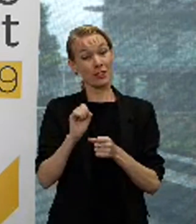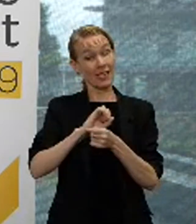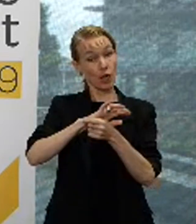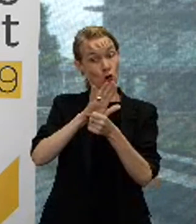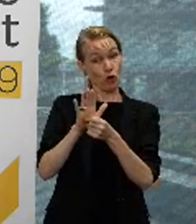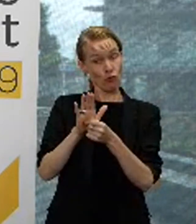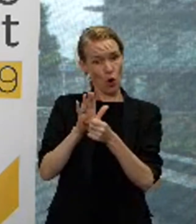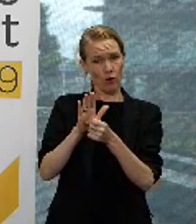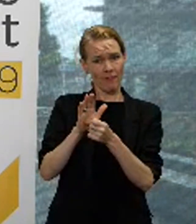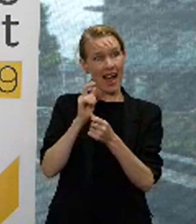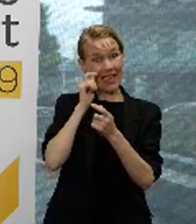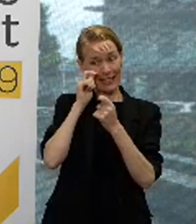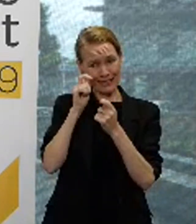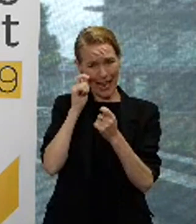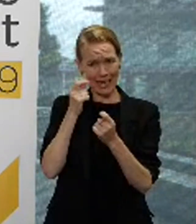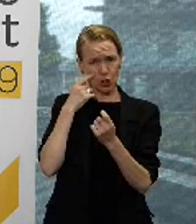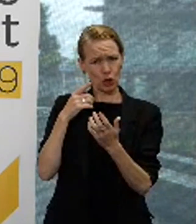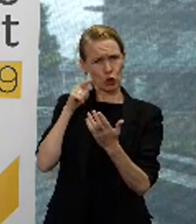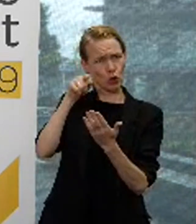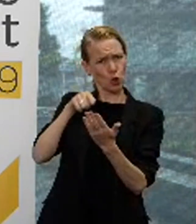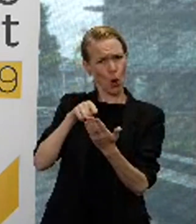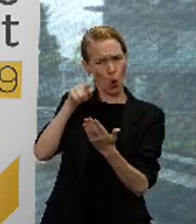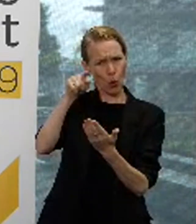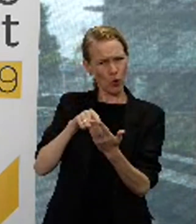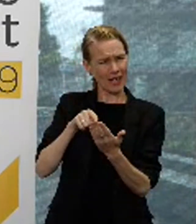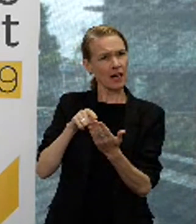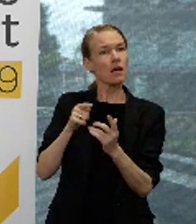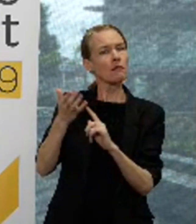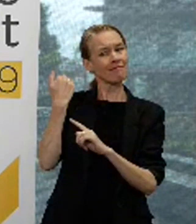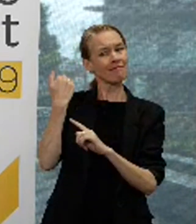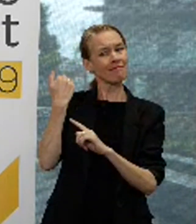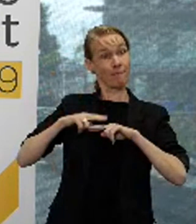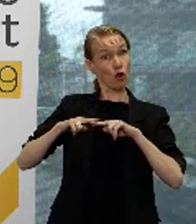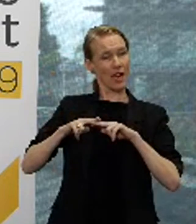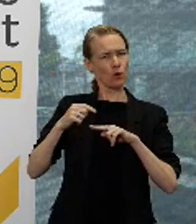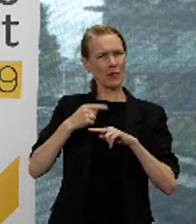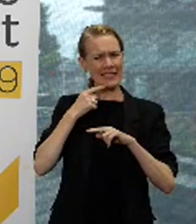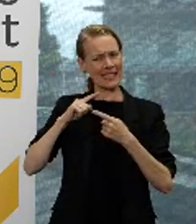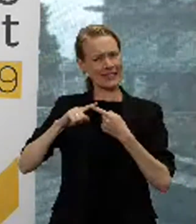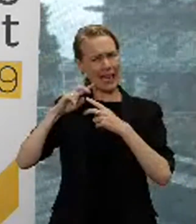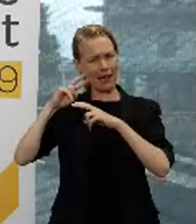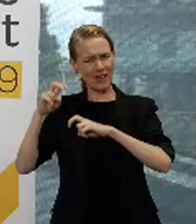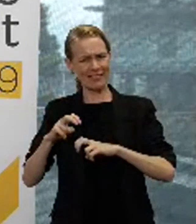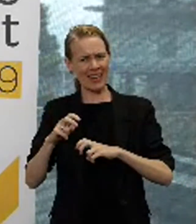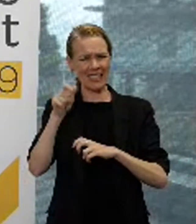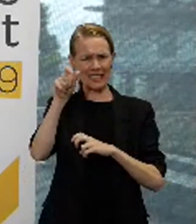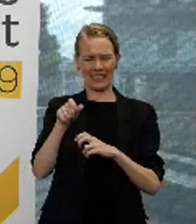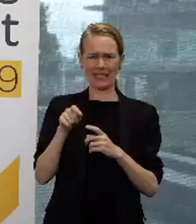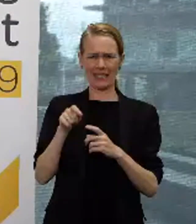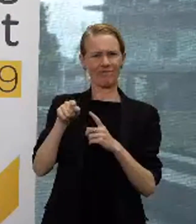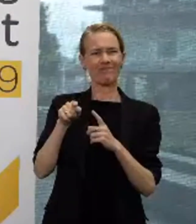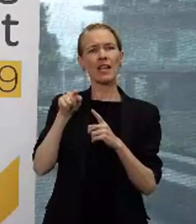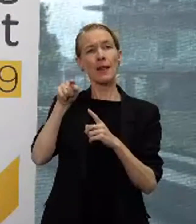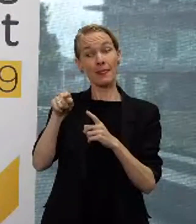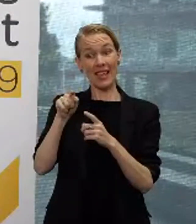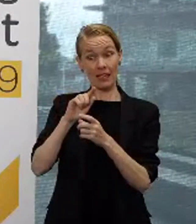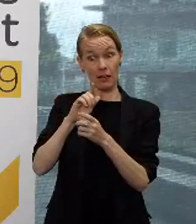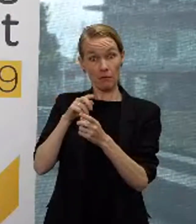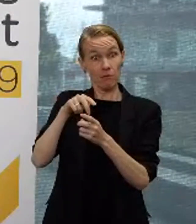to report. This is the case that we first identified as under-investigation on Friday, and we are now officially in our reporting